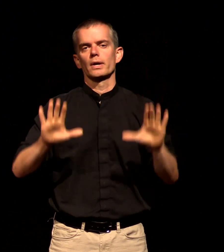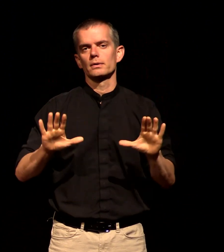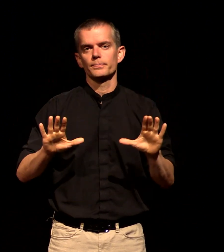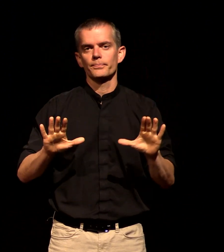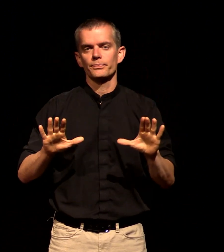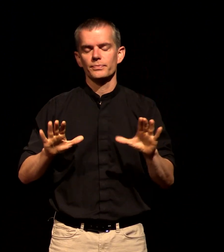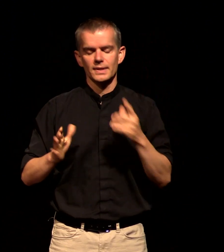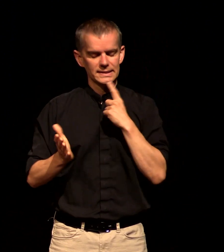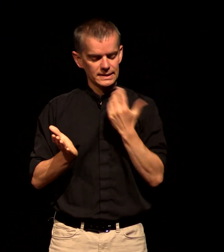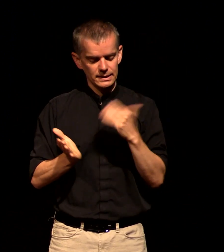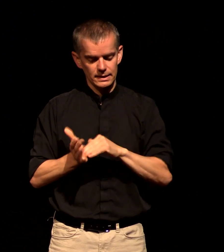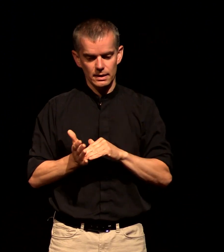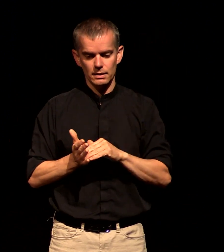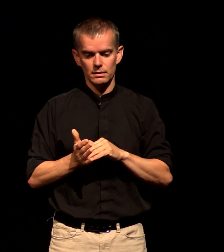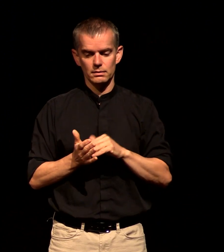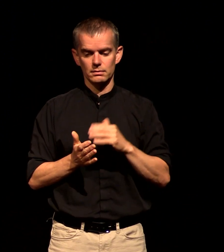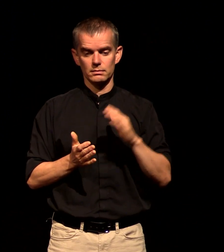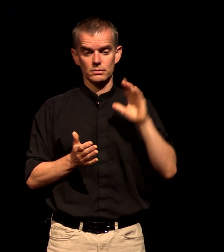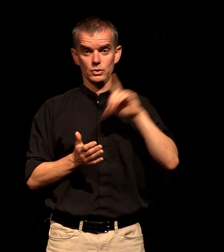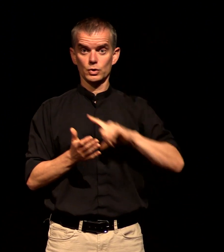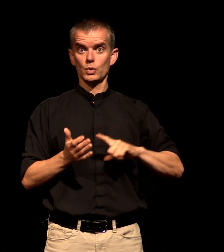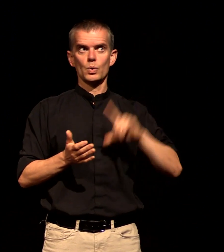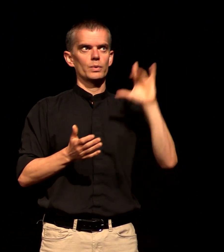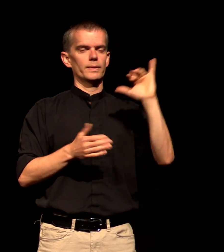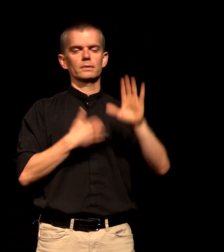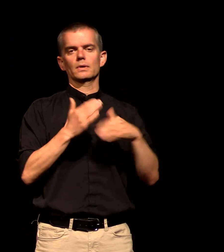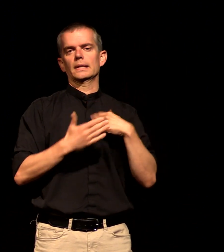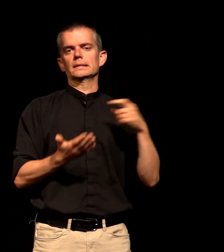The Lord is my portion. Therefore, I will wait for him